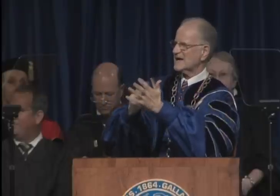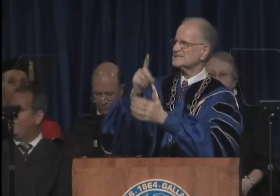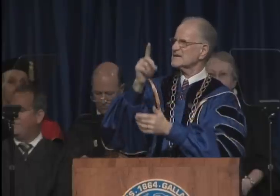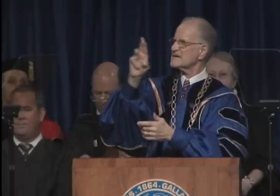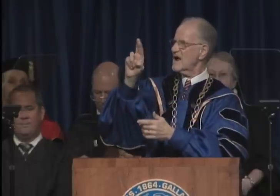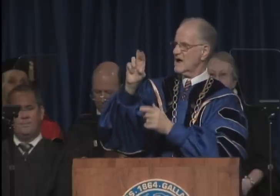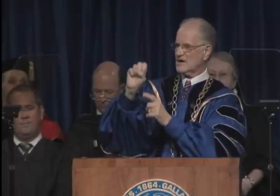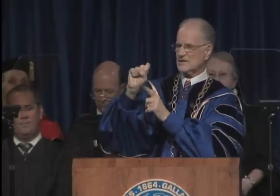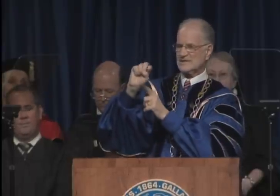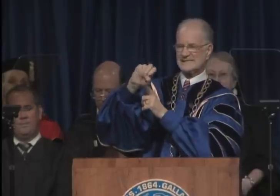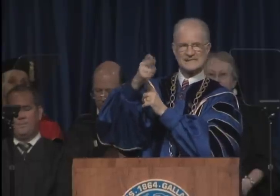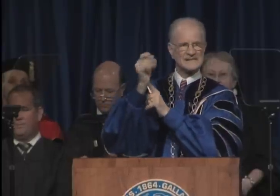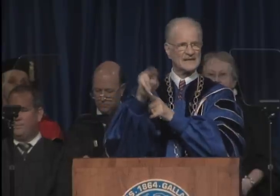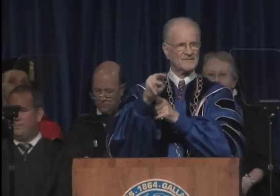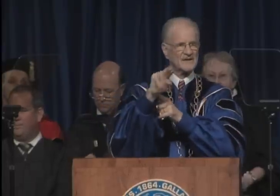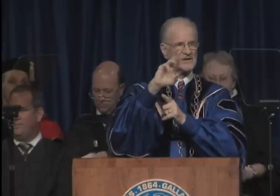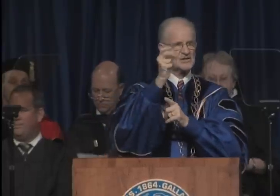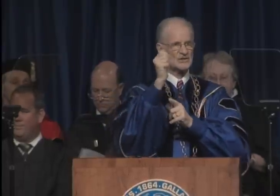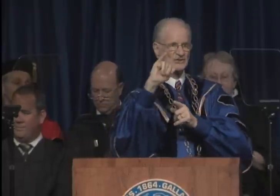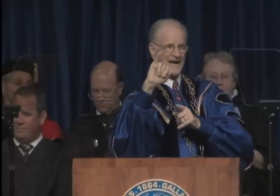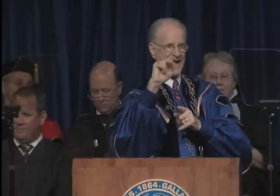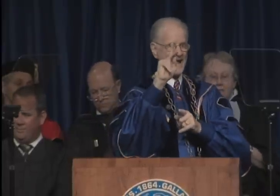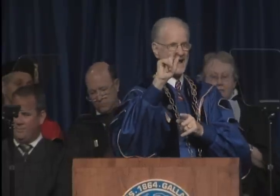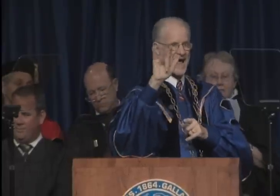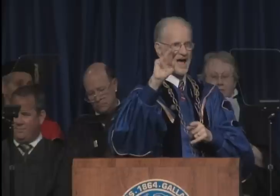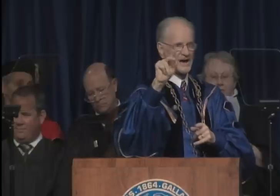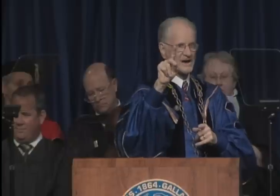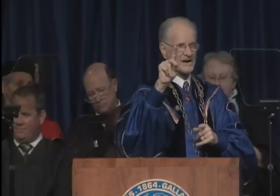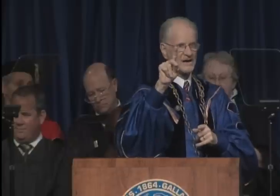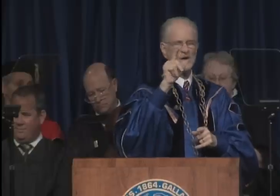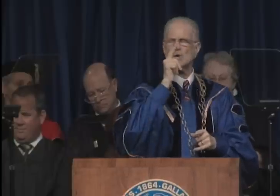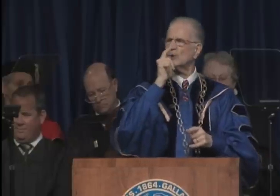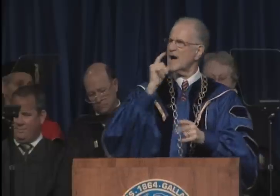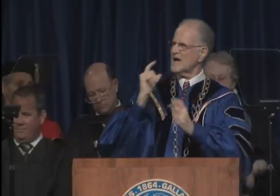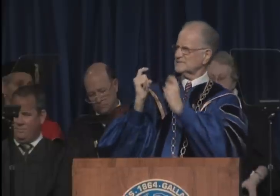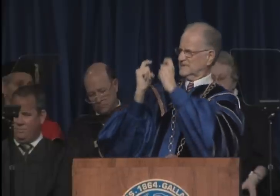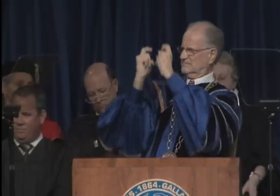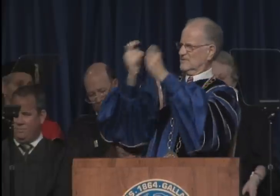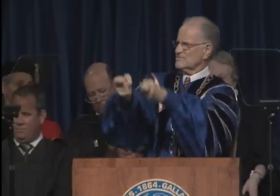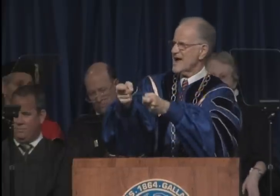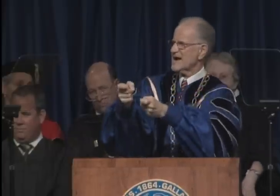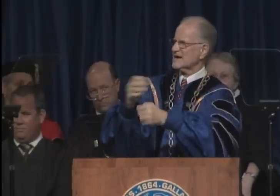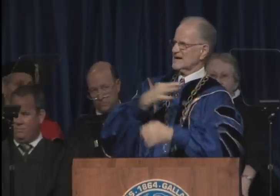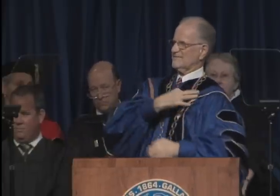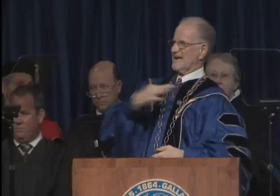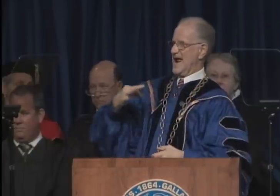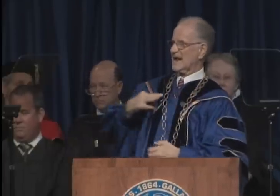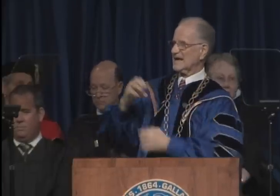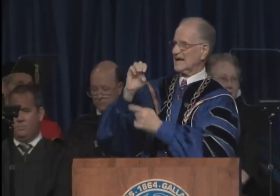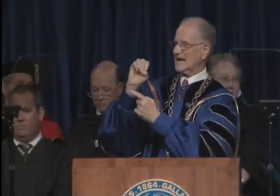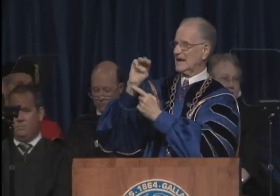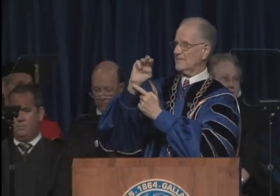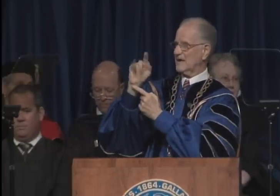Today we recognize Dr. Stephen Chaikind, who is granted faculty emeritus status